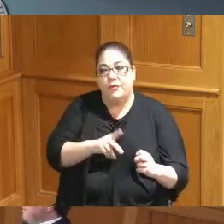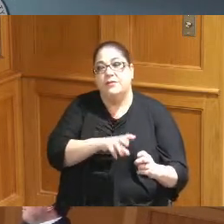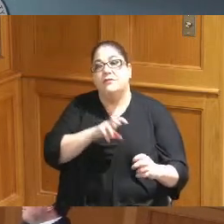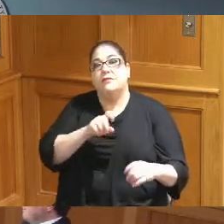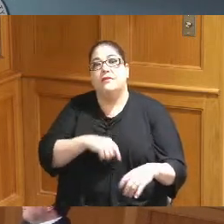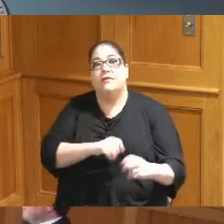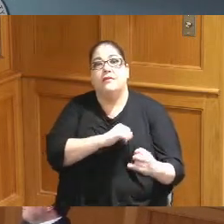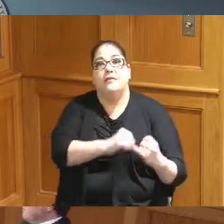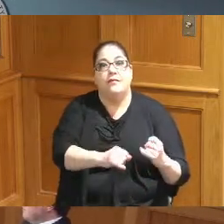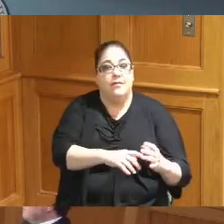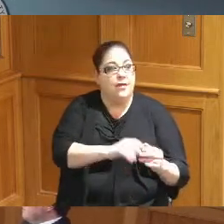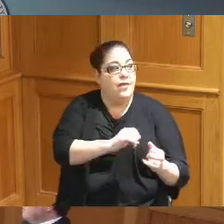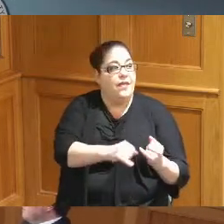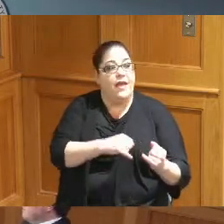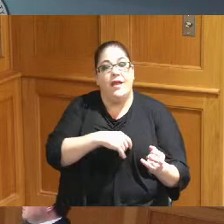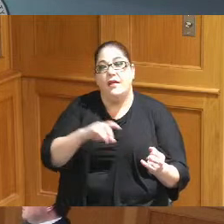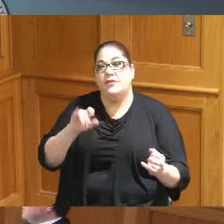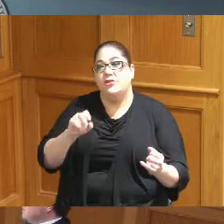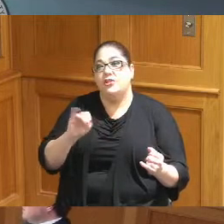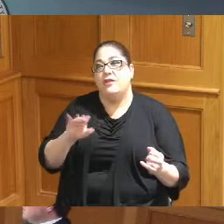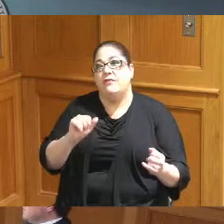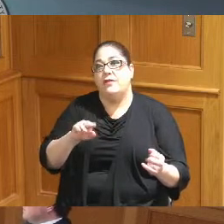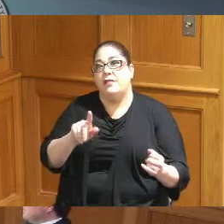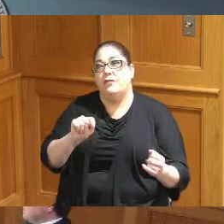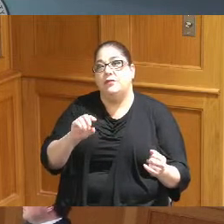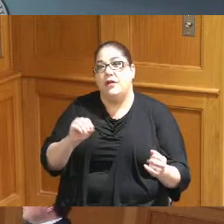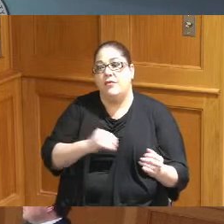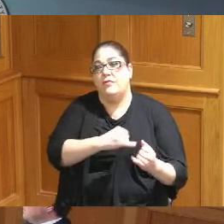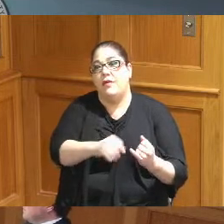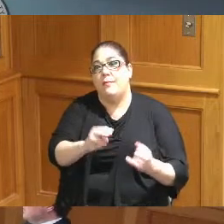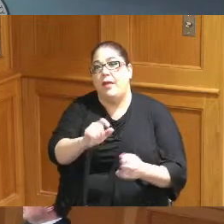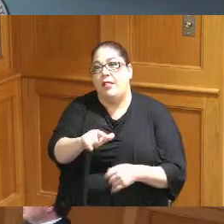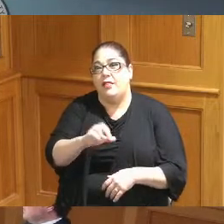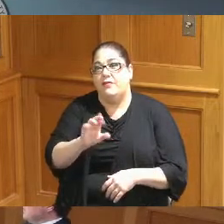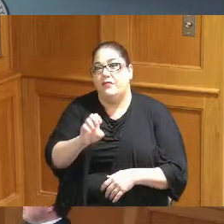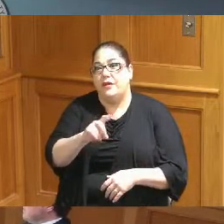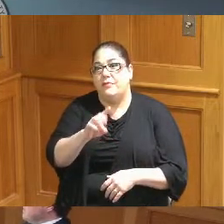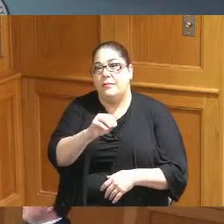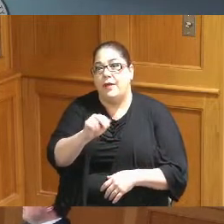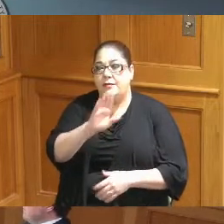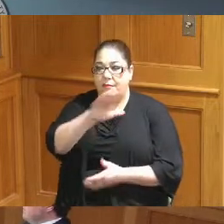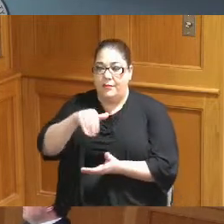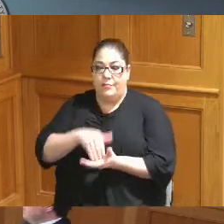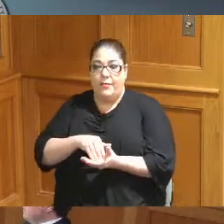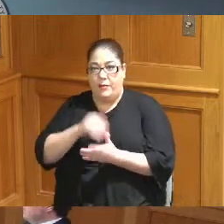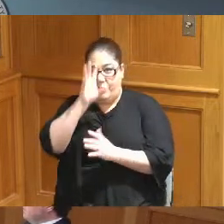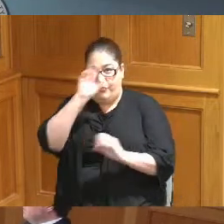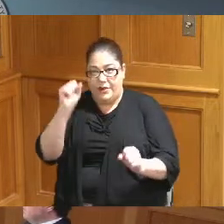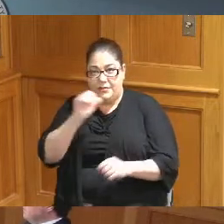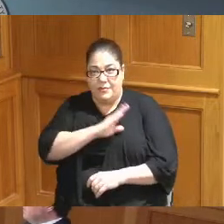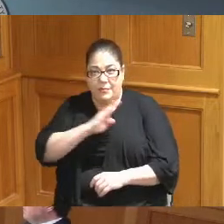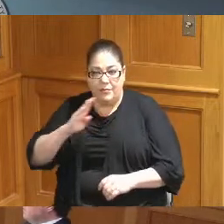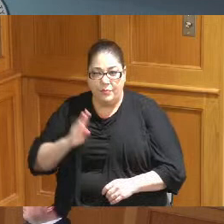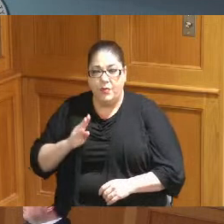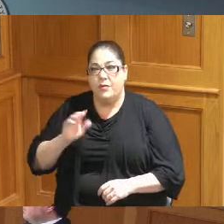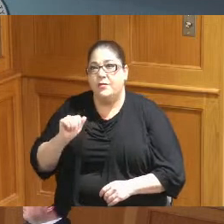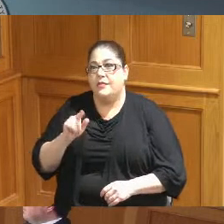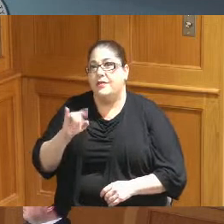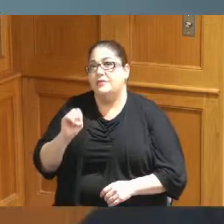and I am Commissioner Alicia Reece President of the Board we will start on our agenda item